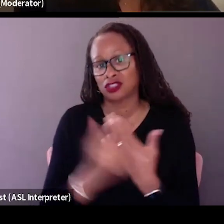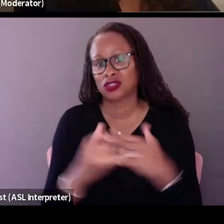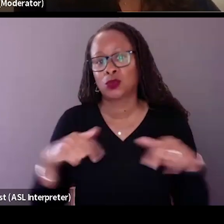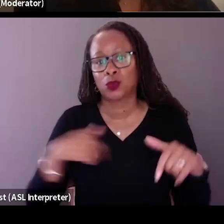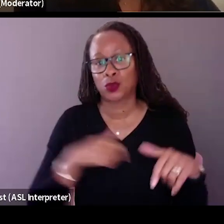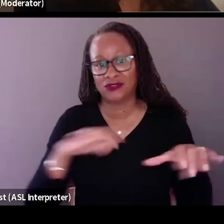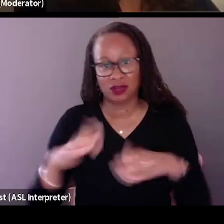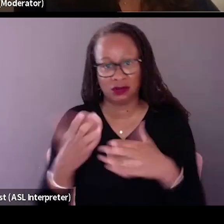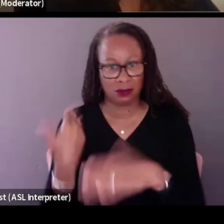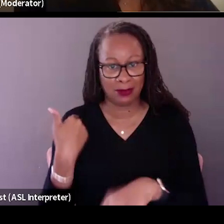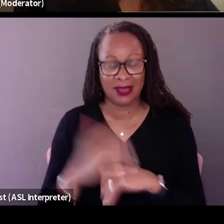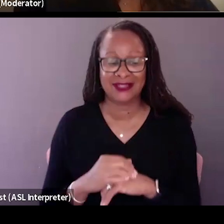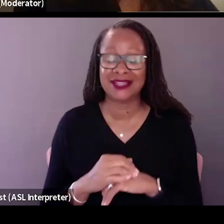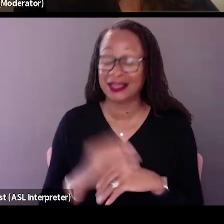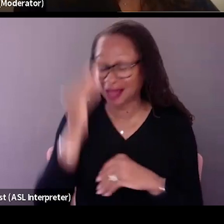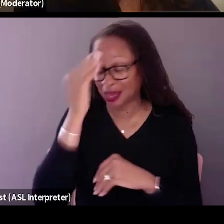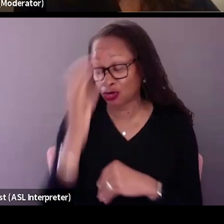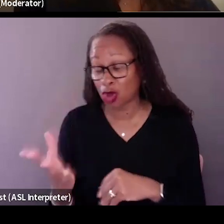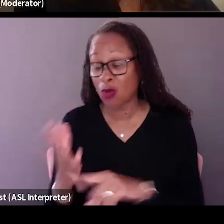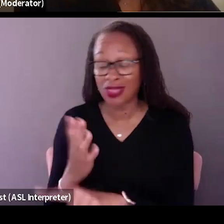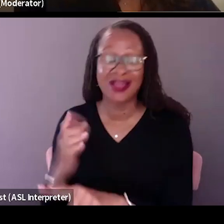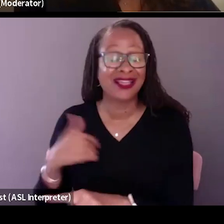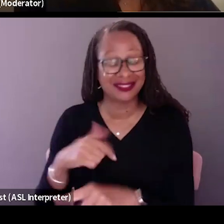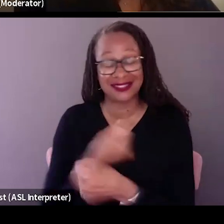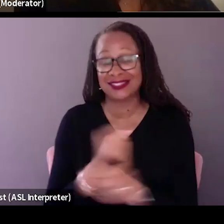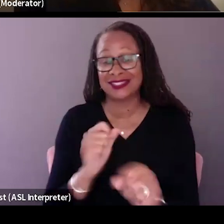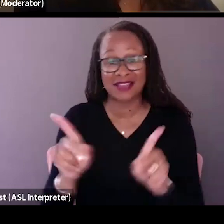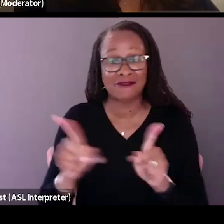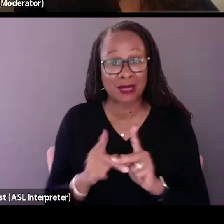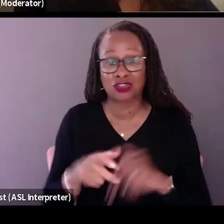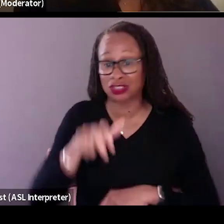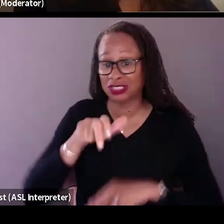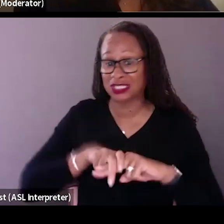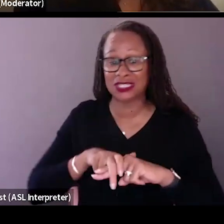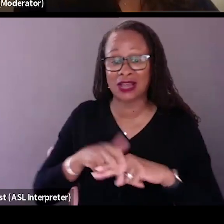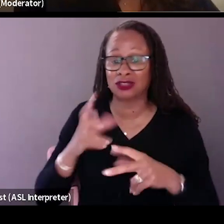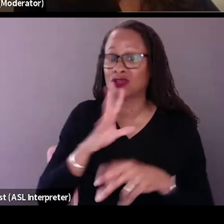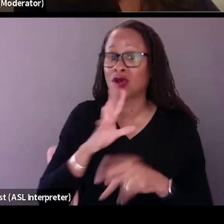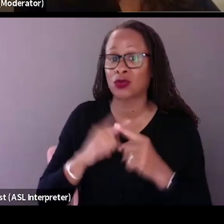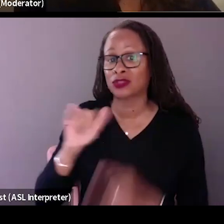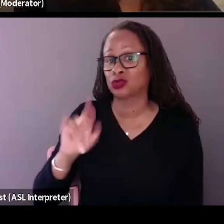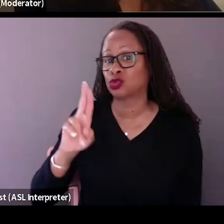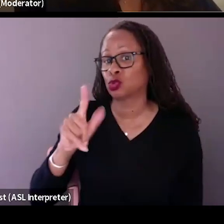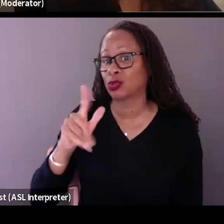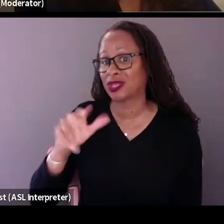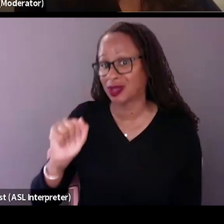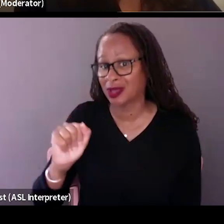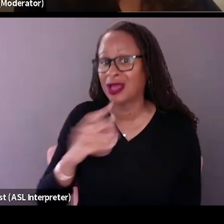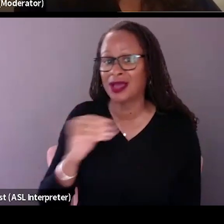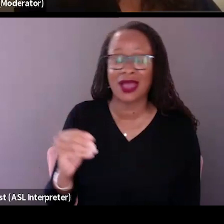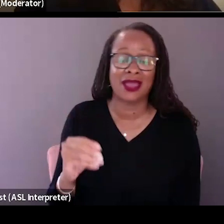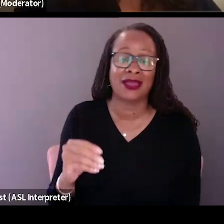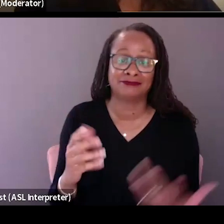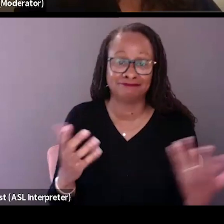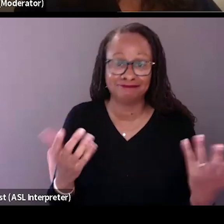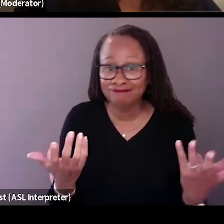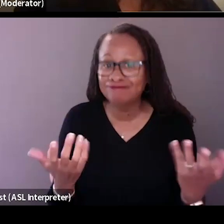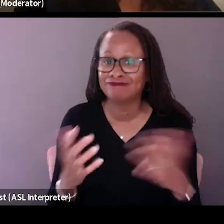and talk to Julie and talk to Jenner and, you know, and that's kind of what won her over. And Julia, so when you sat down with her